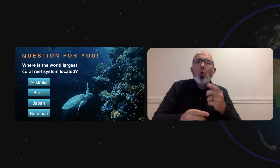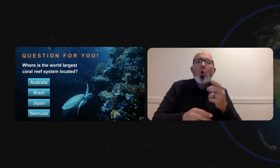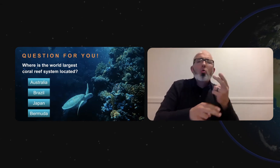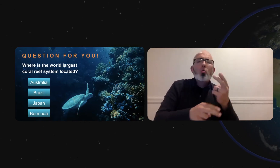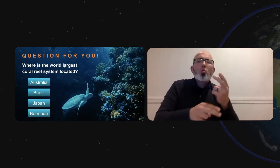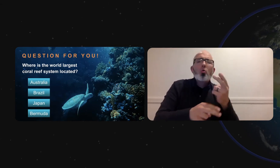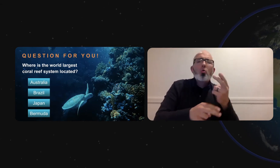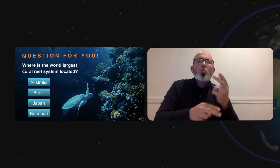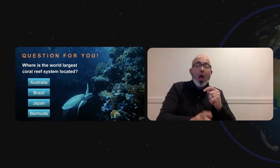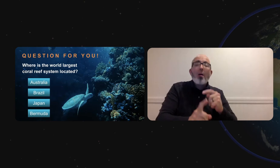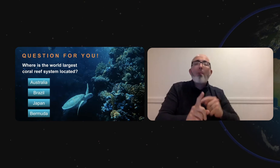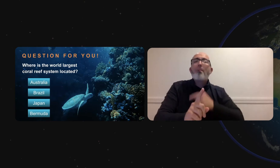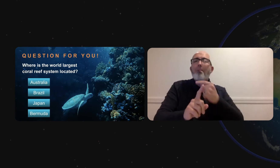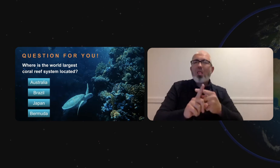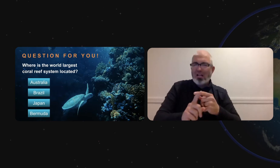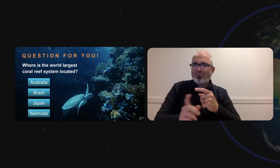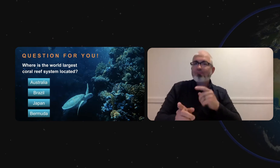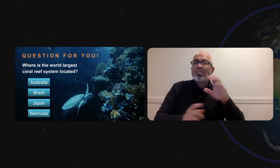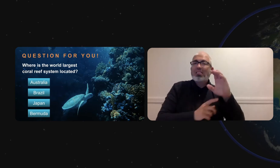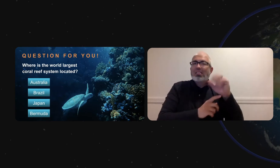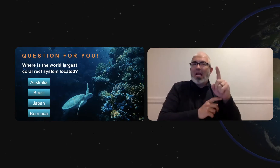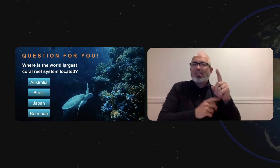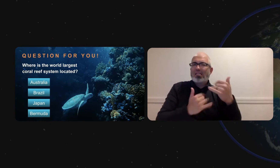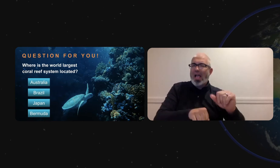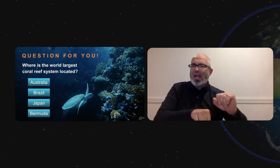If you're out there still having issues, use the chat.